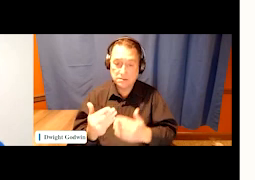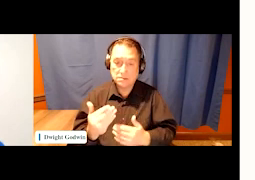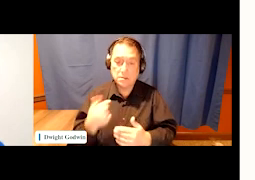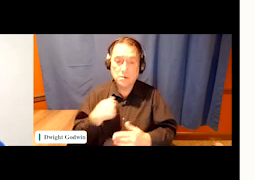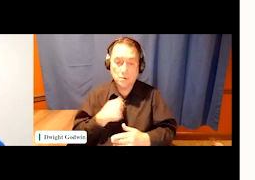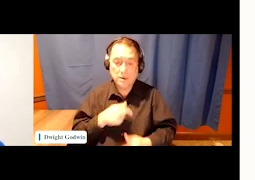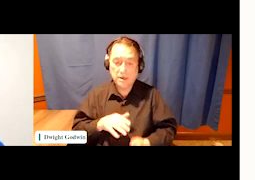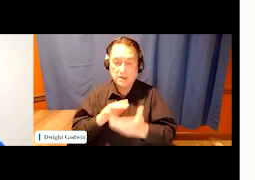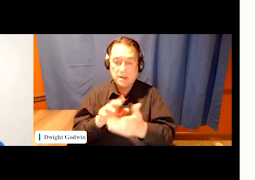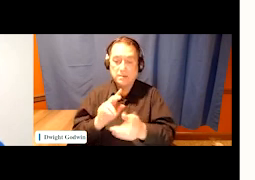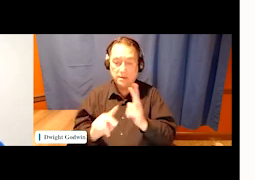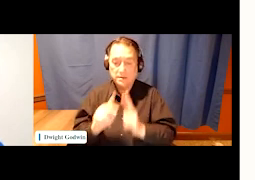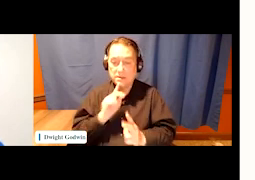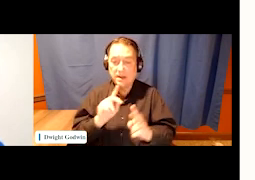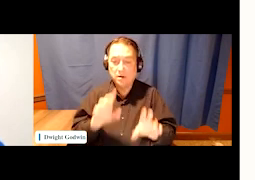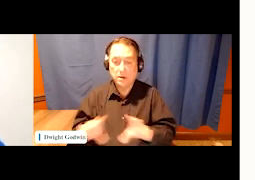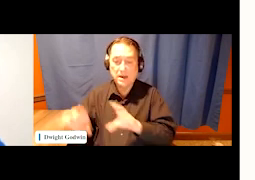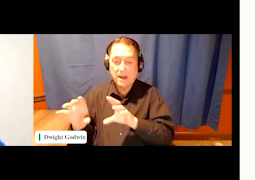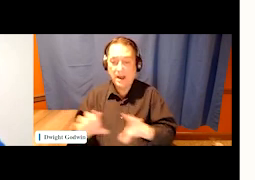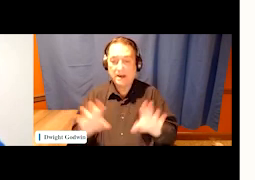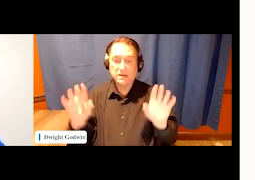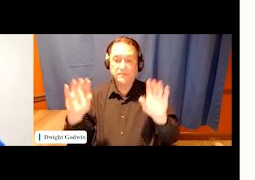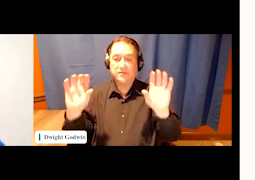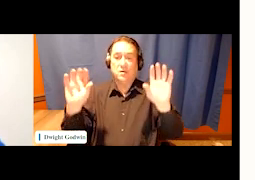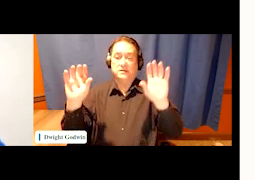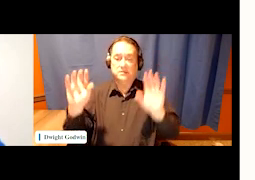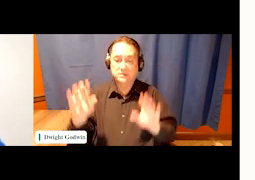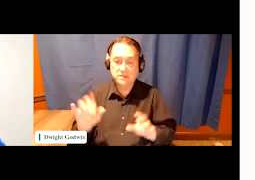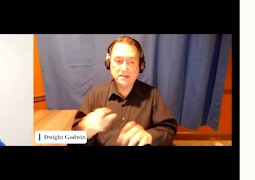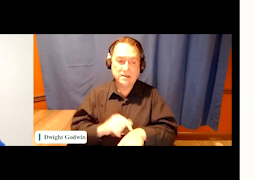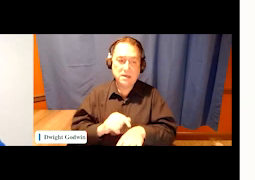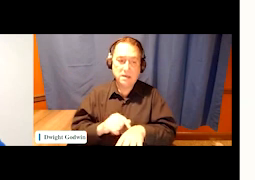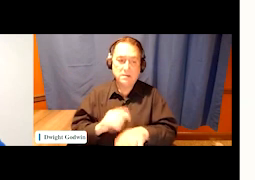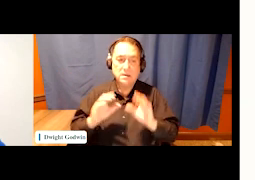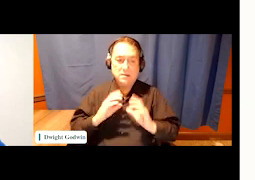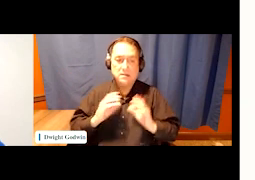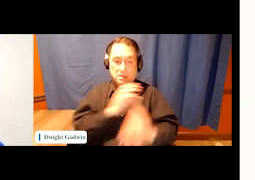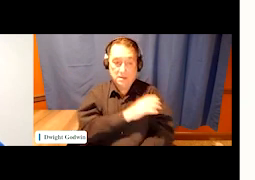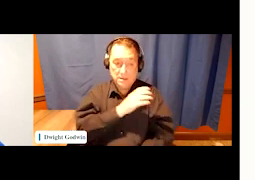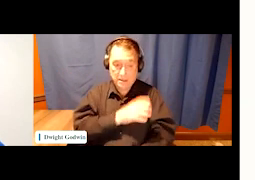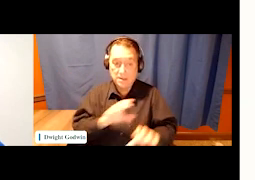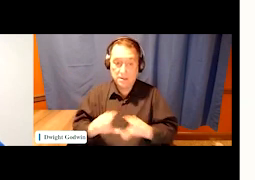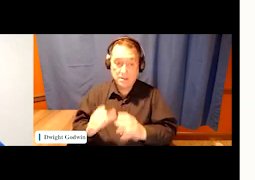they're in active crisis most of the time. The clinician conducts a brief bio-psychosocial assessment